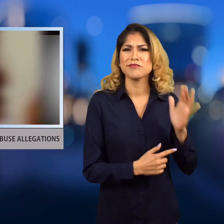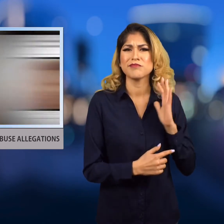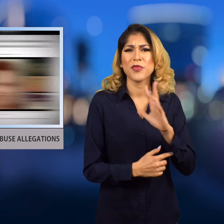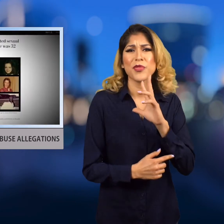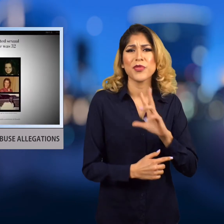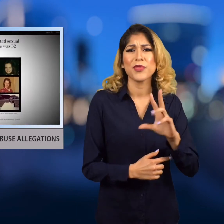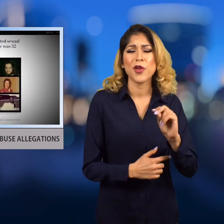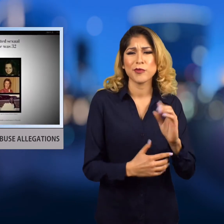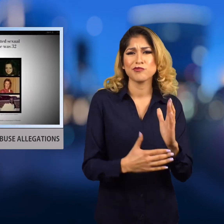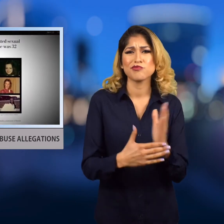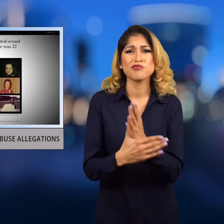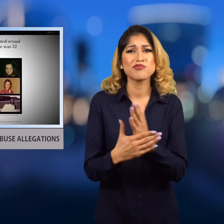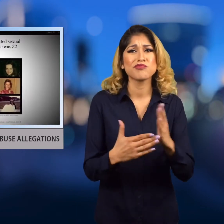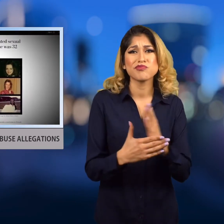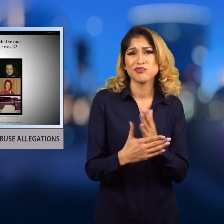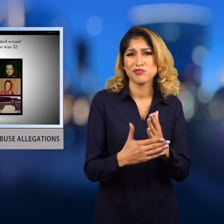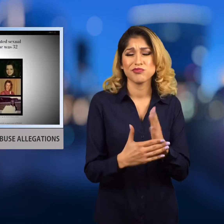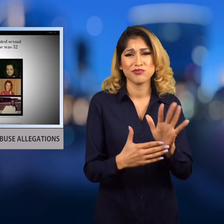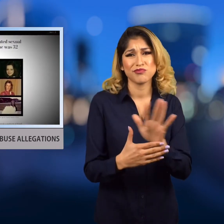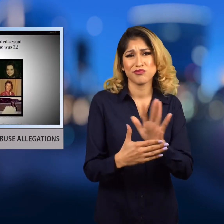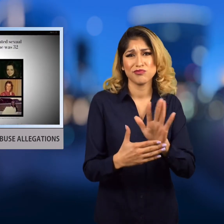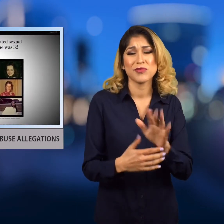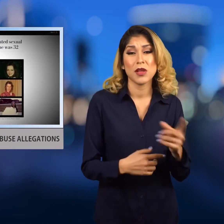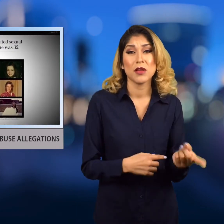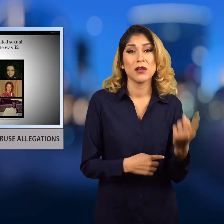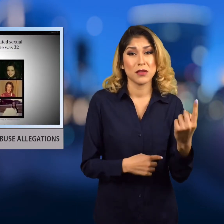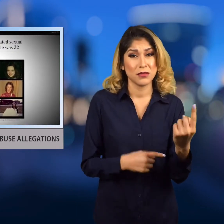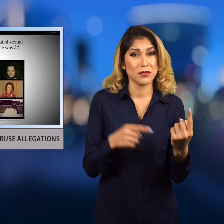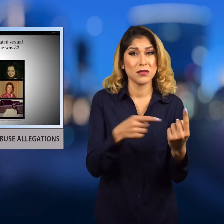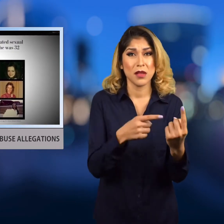he initiated a sexual encounter